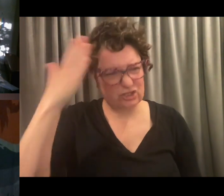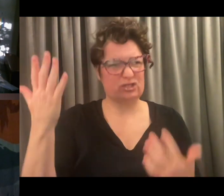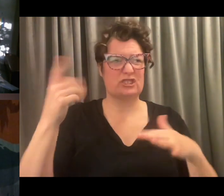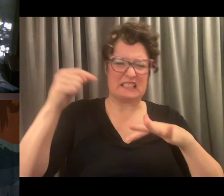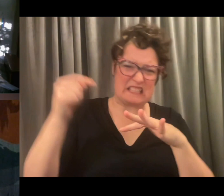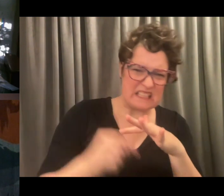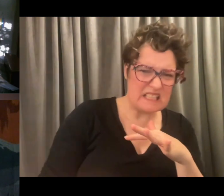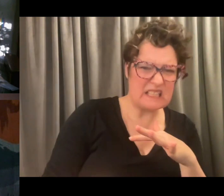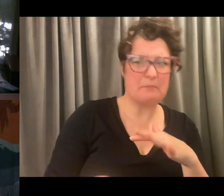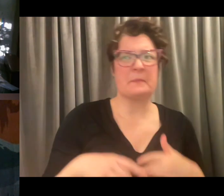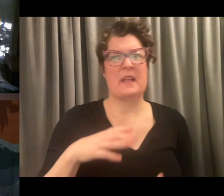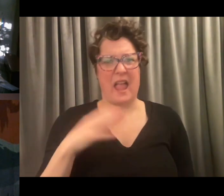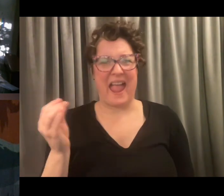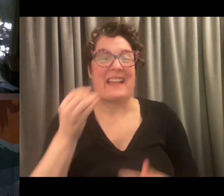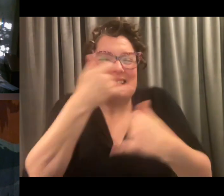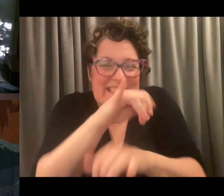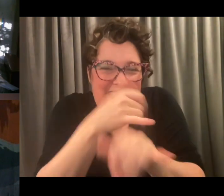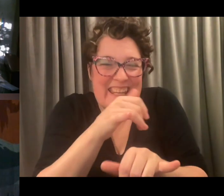like it's just all in there together.